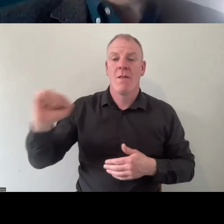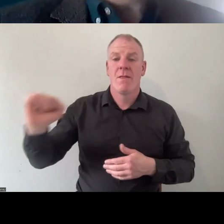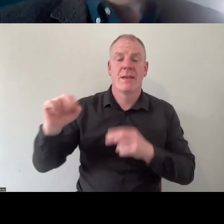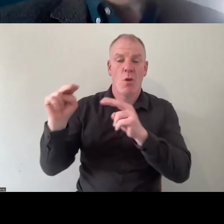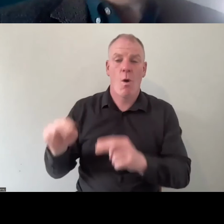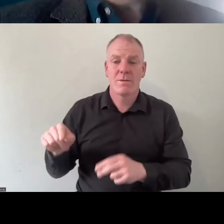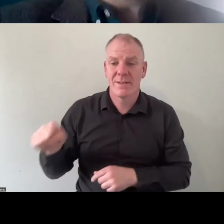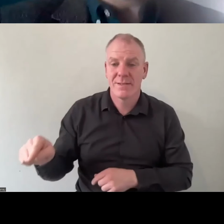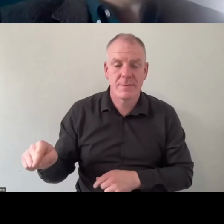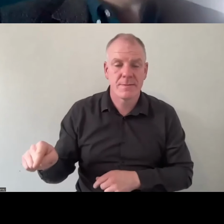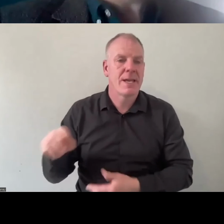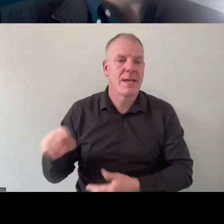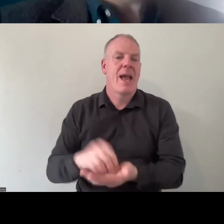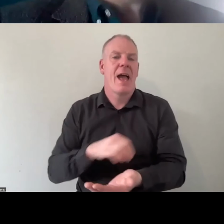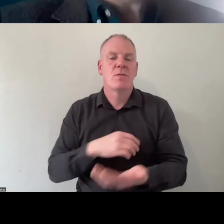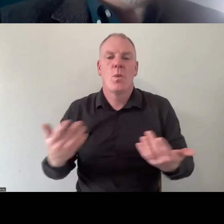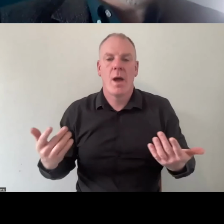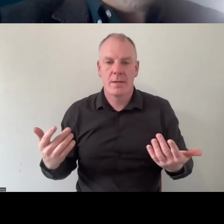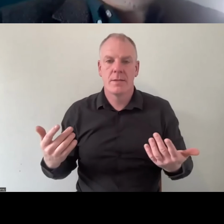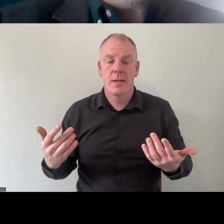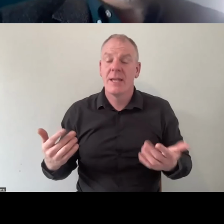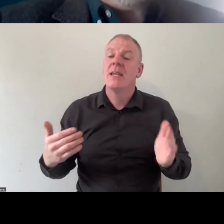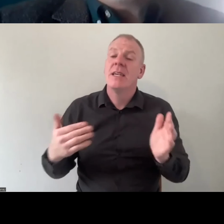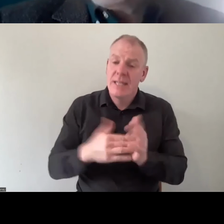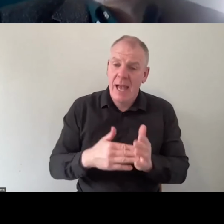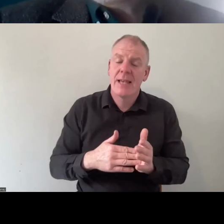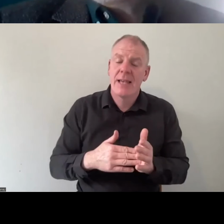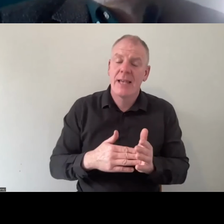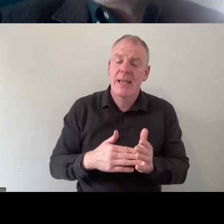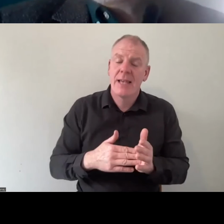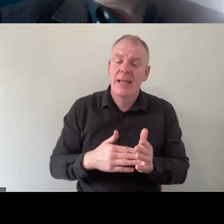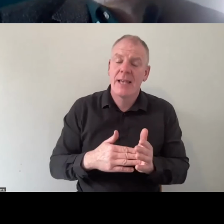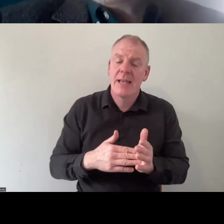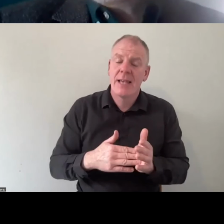even though she was on the edge of Kilrush,